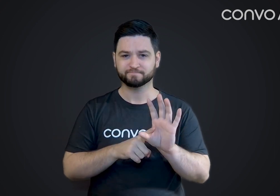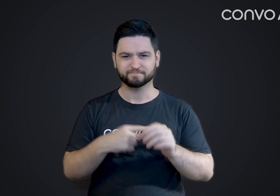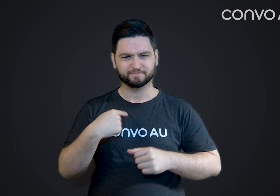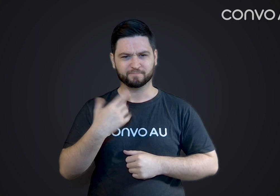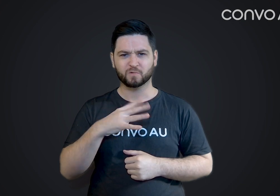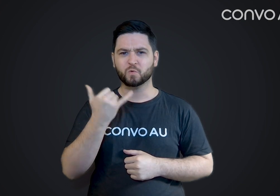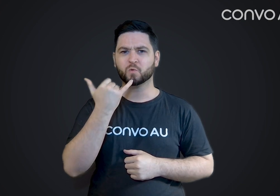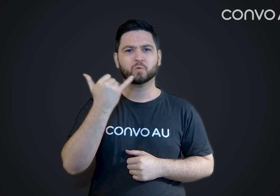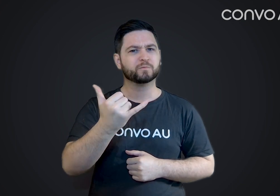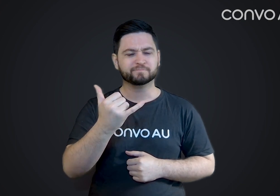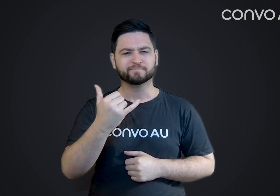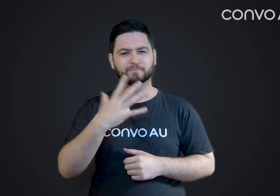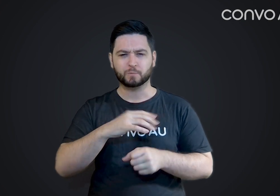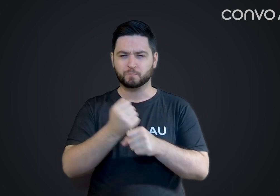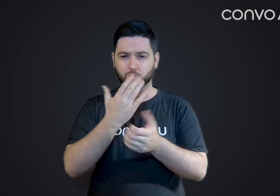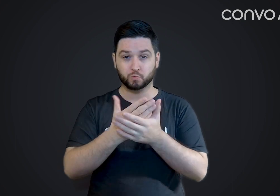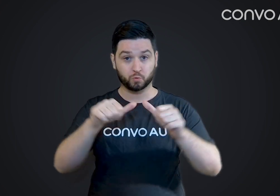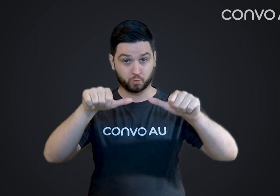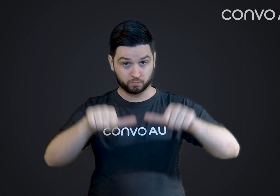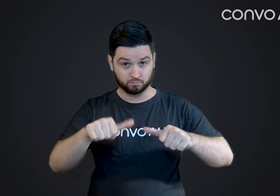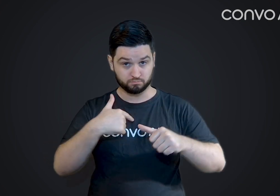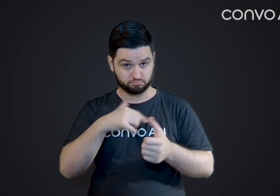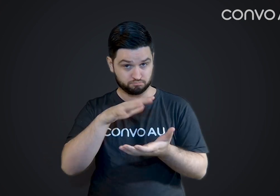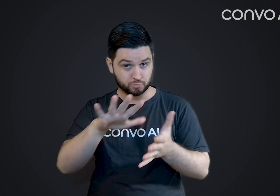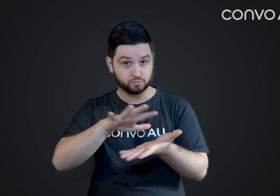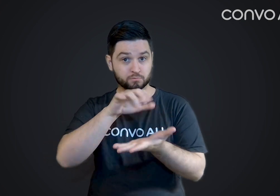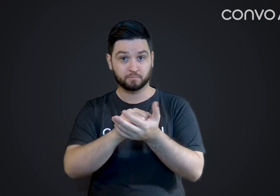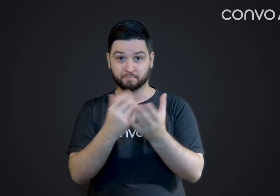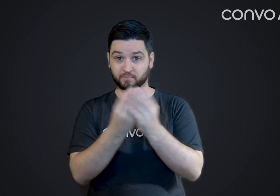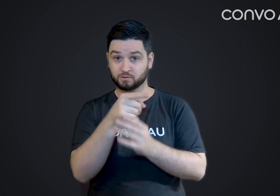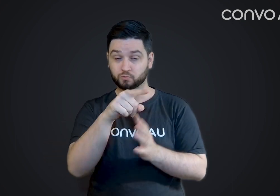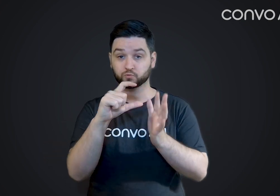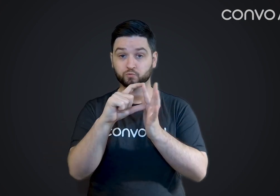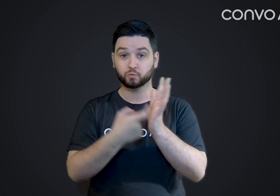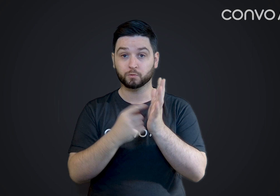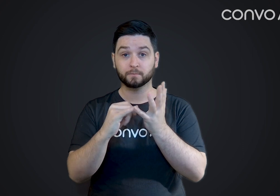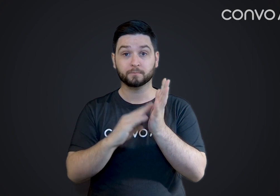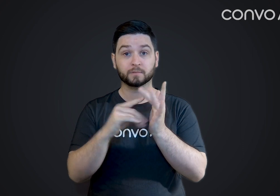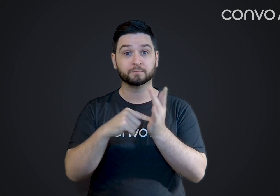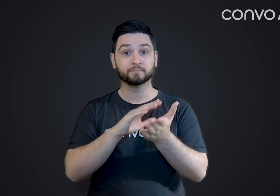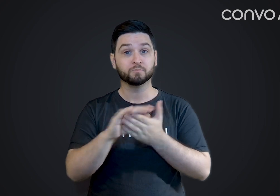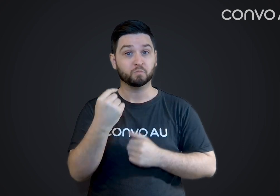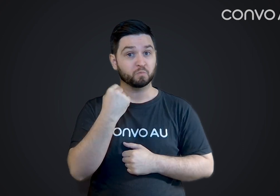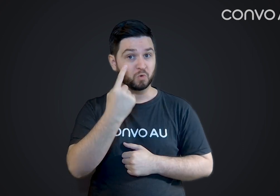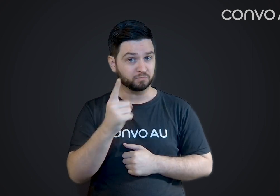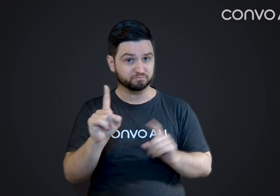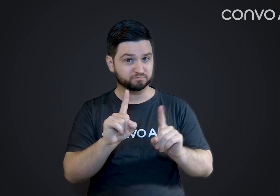I am calling to ensure that the appointment I have made is confirmed for tomorrow with Doctor Smith,